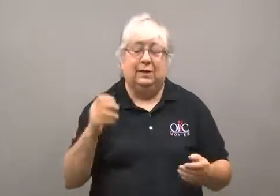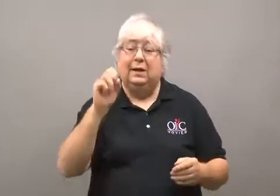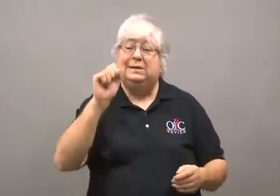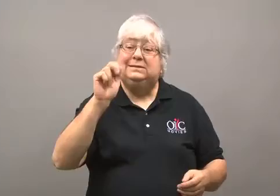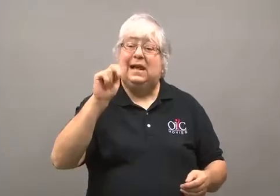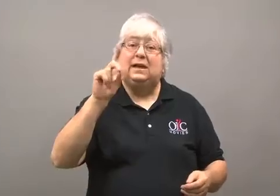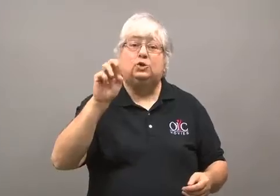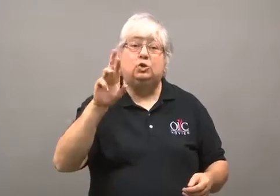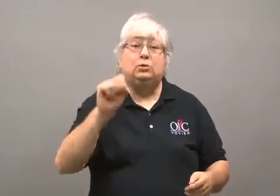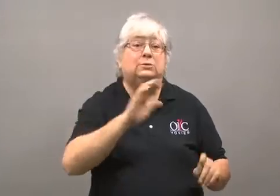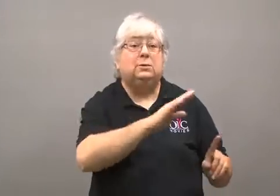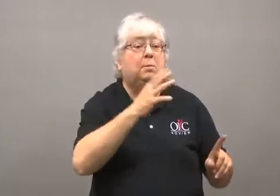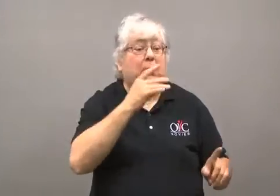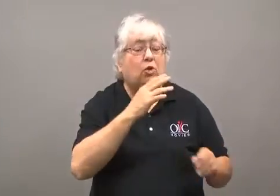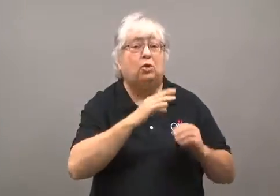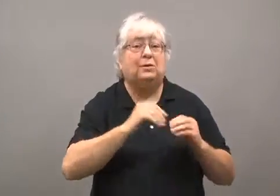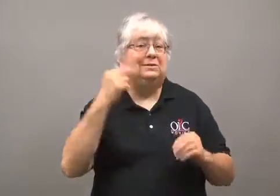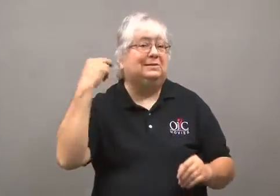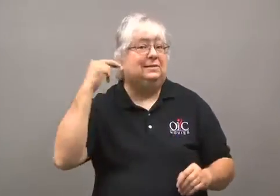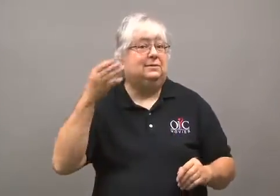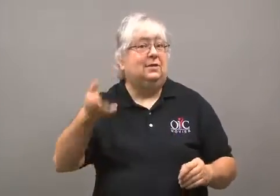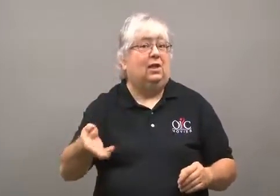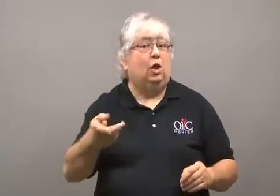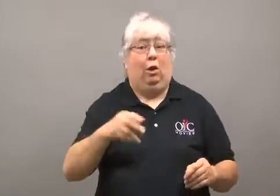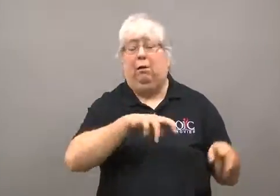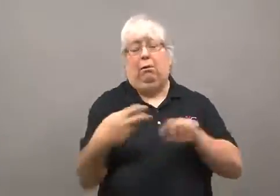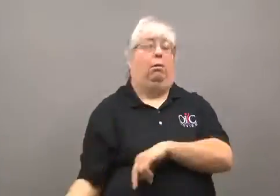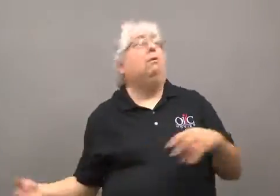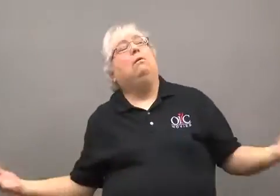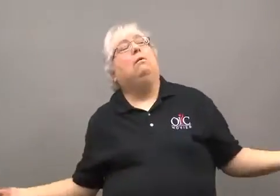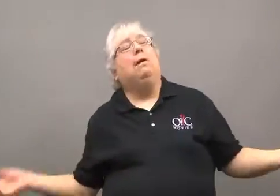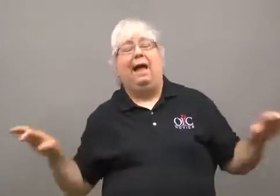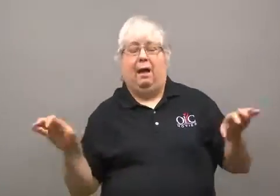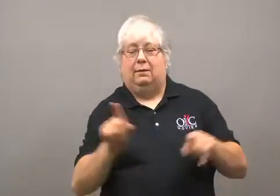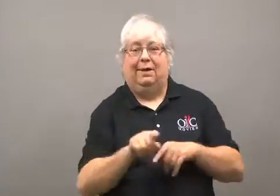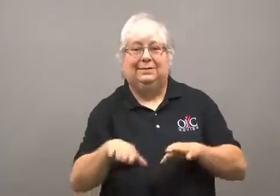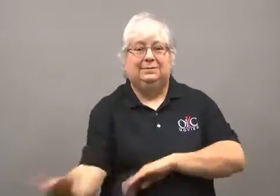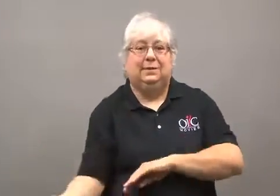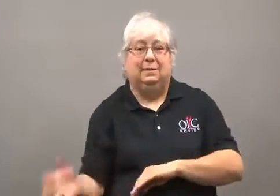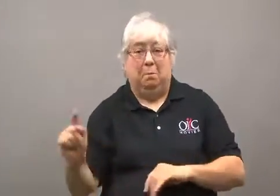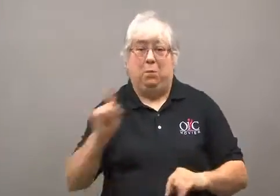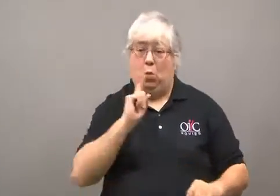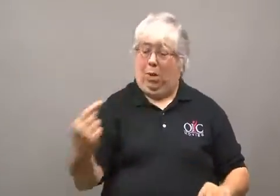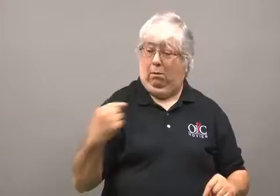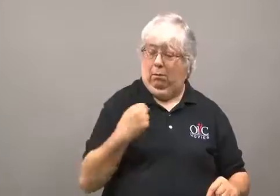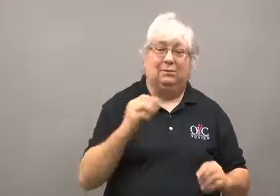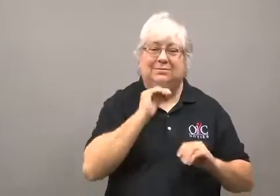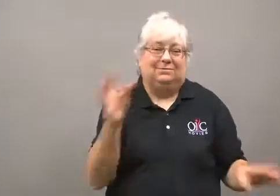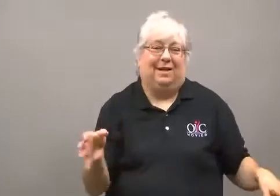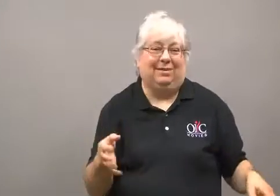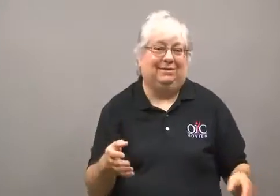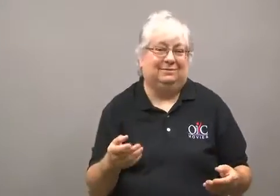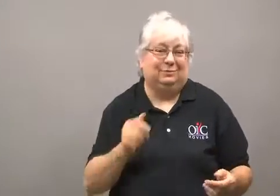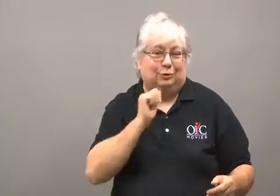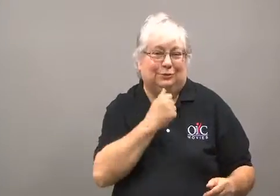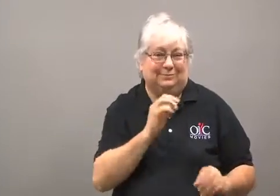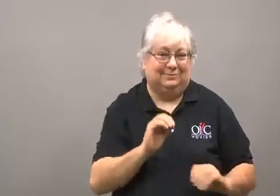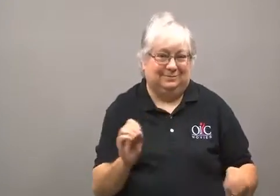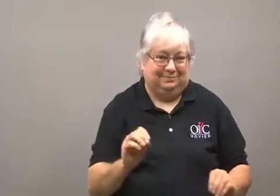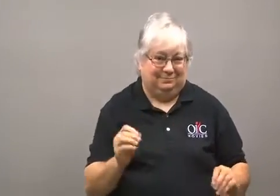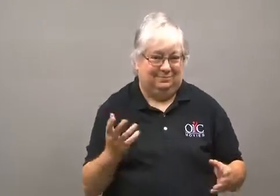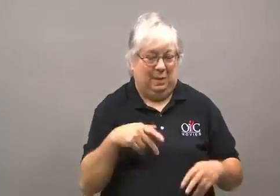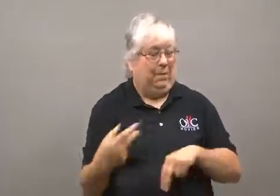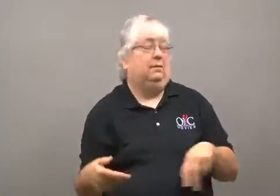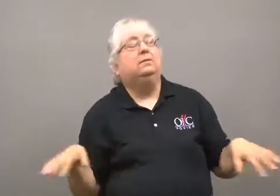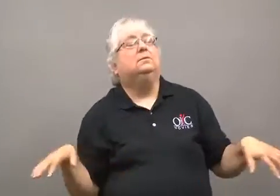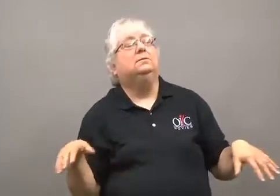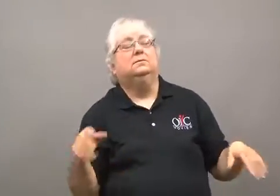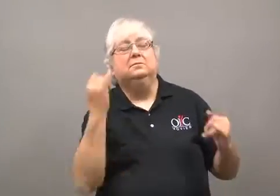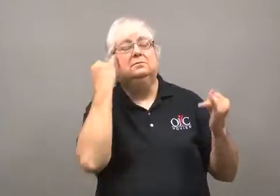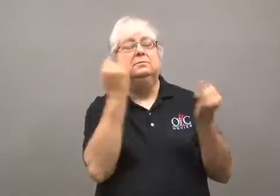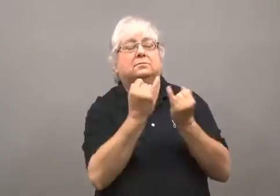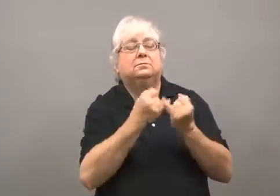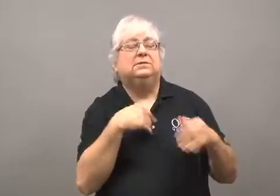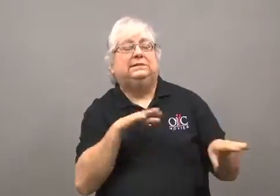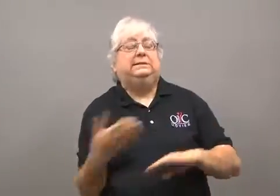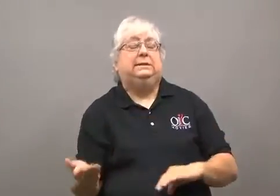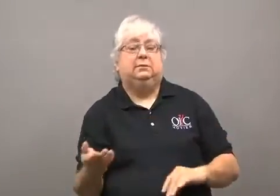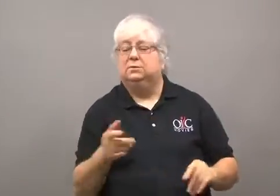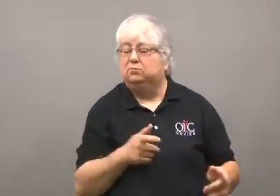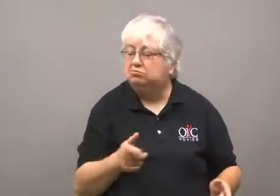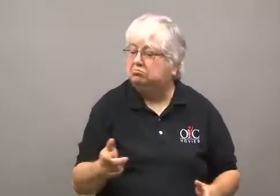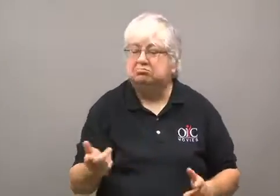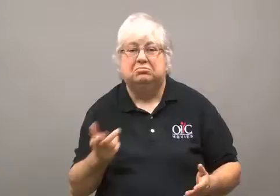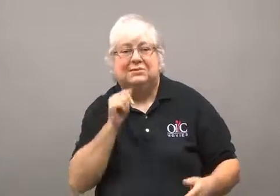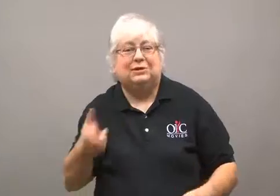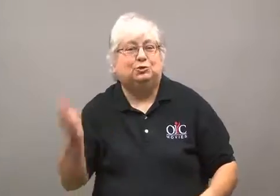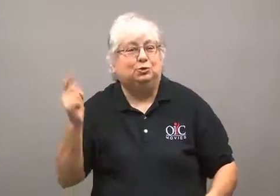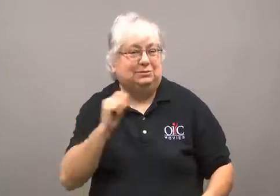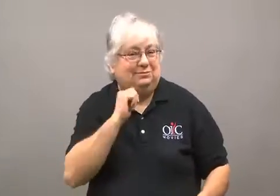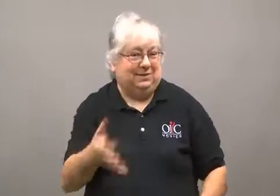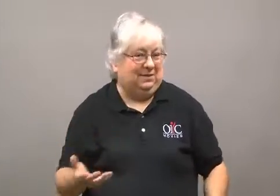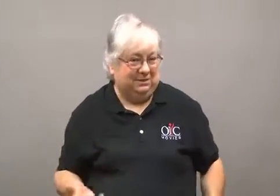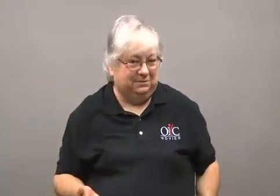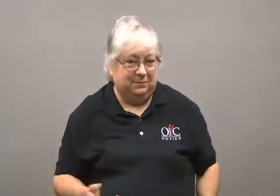Sanders' mother and niece played dead, and didn't get shot.